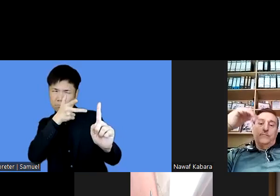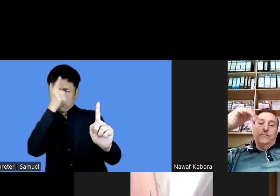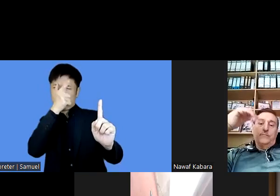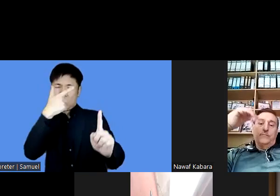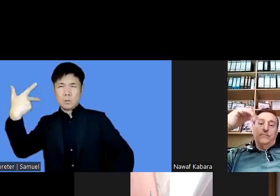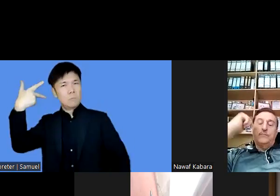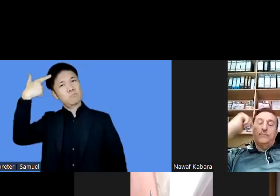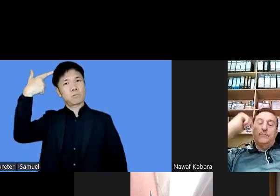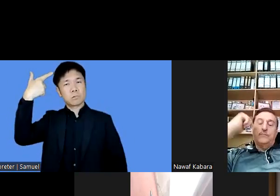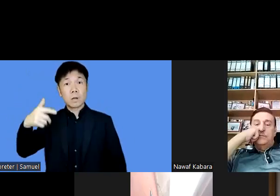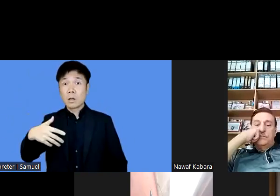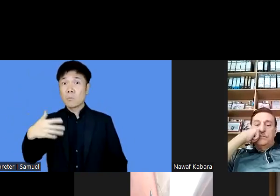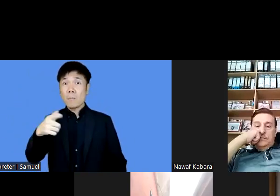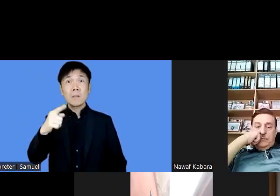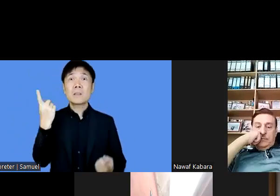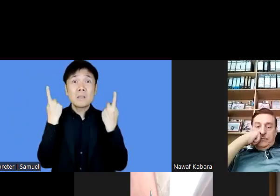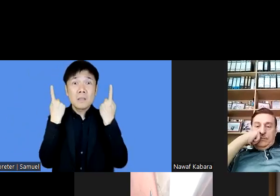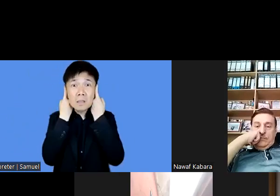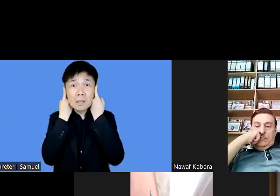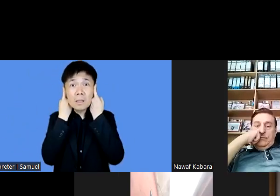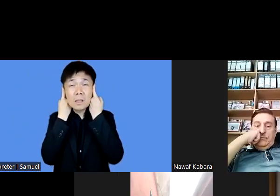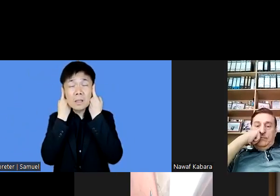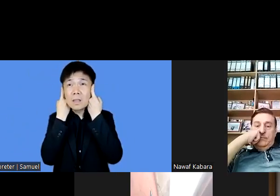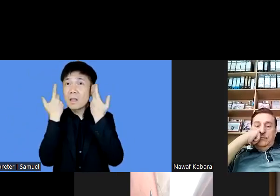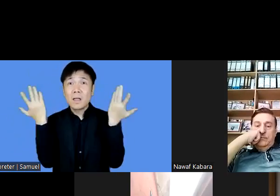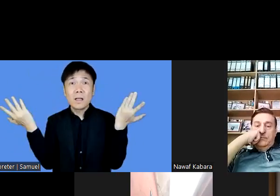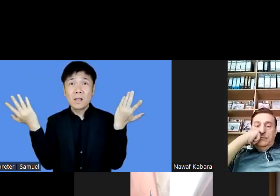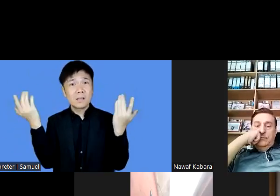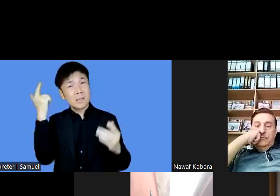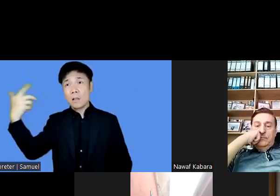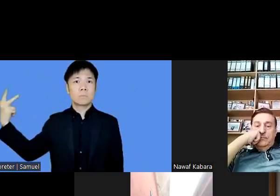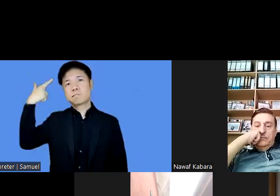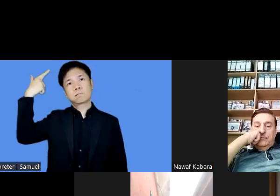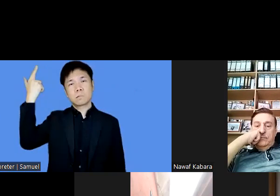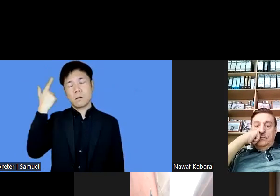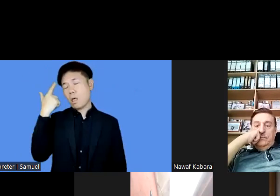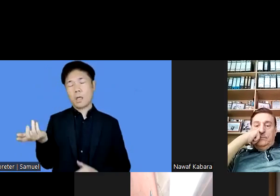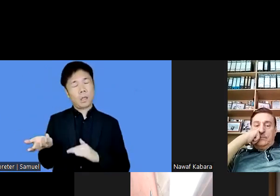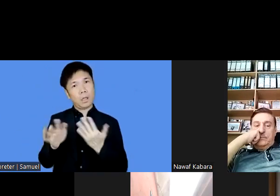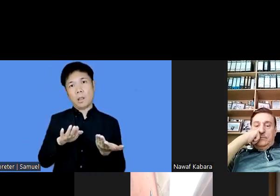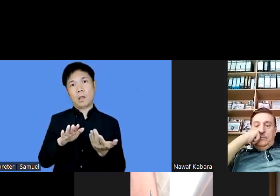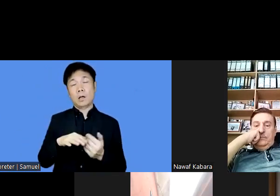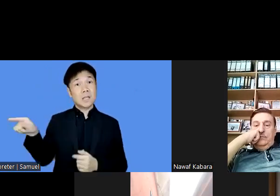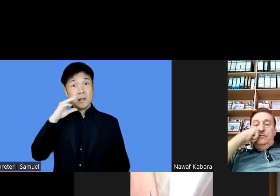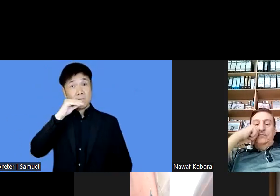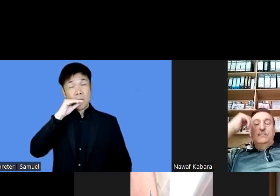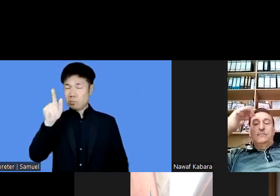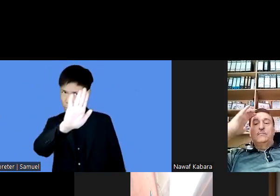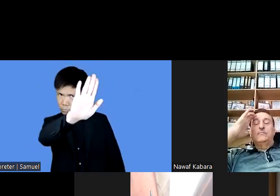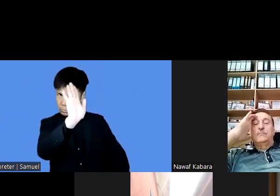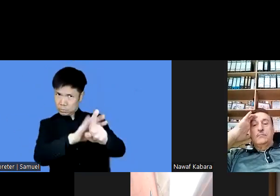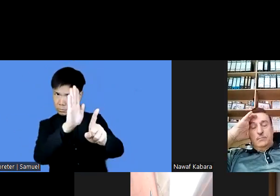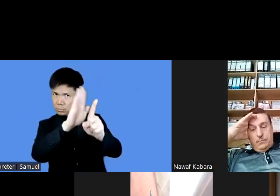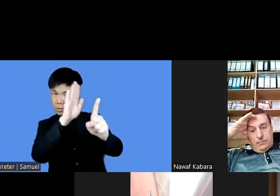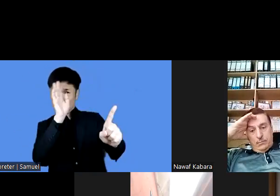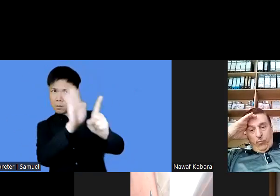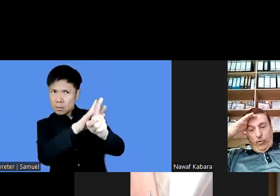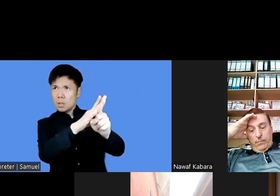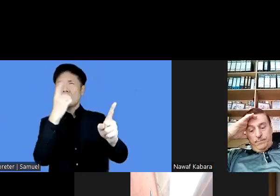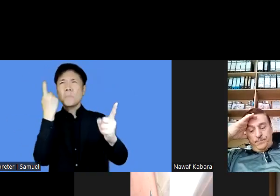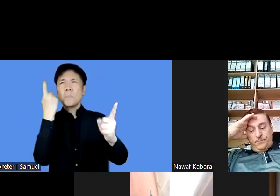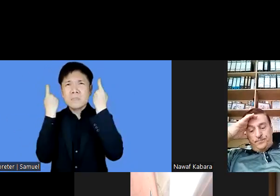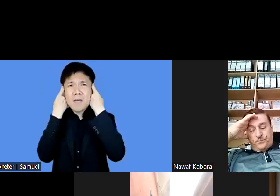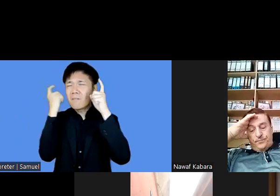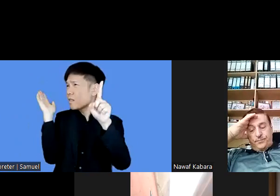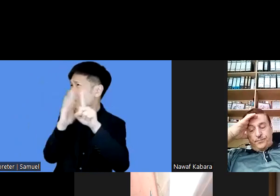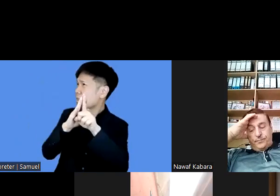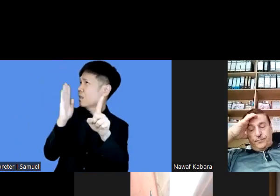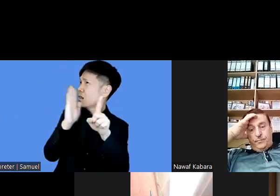hear the request to stop and you know, it was imagined that they are just trying to